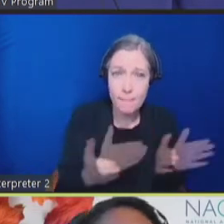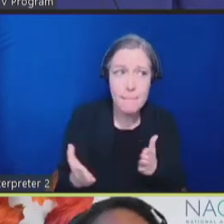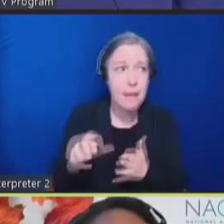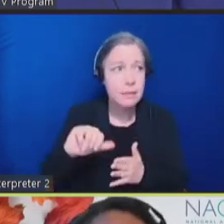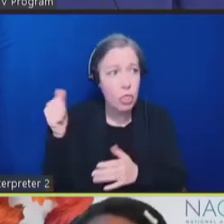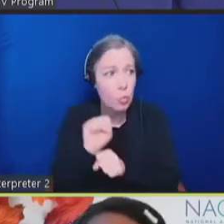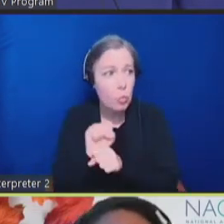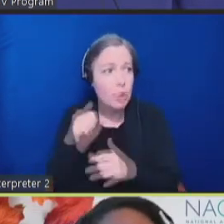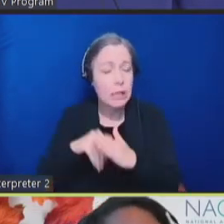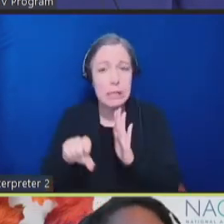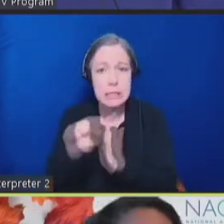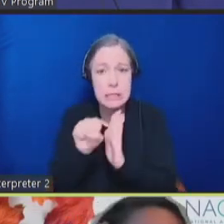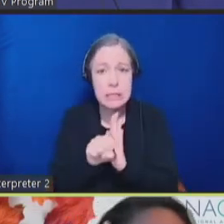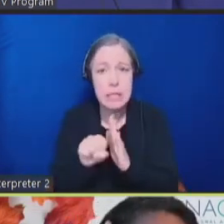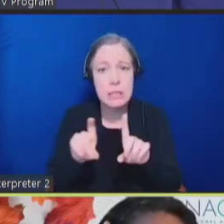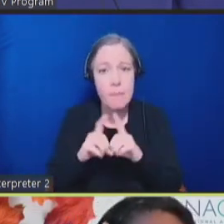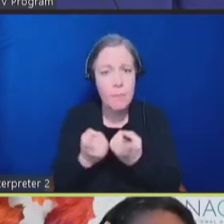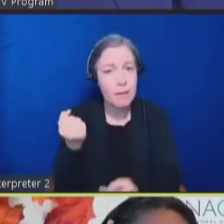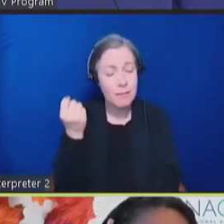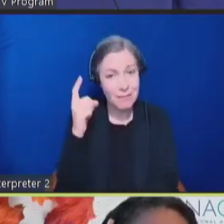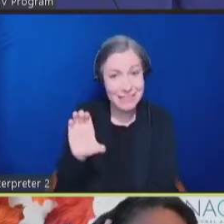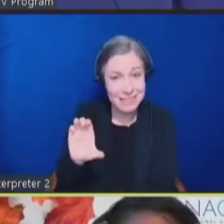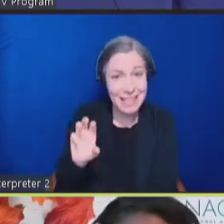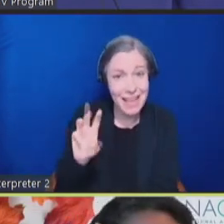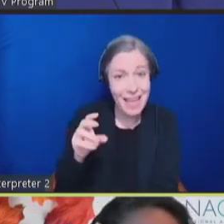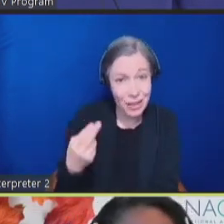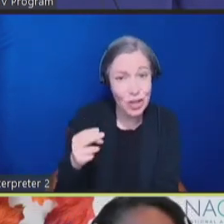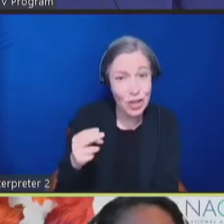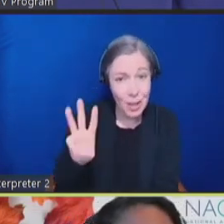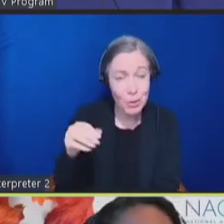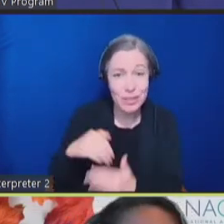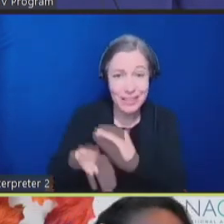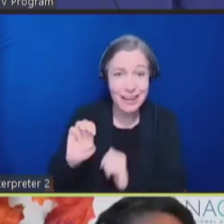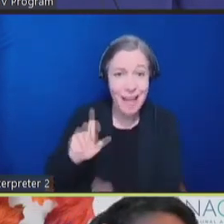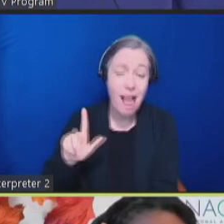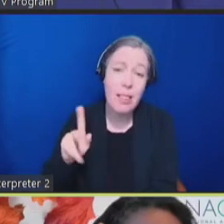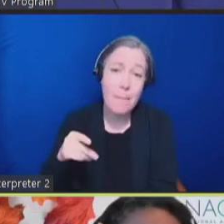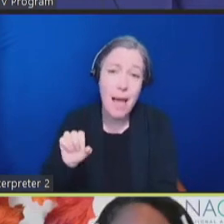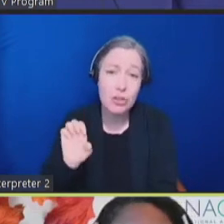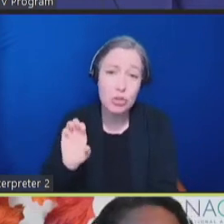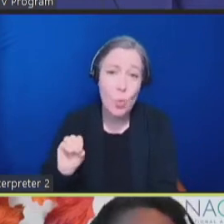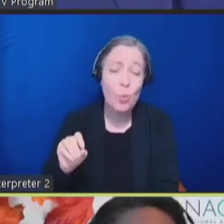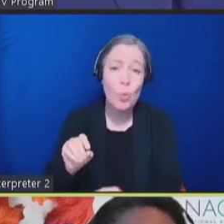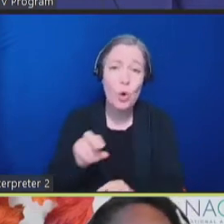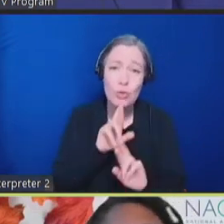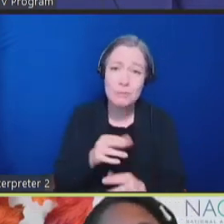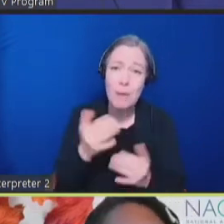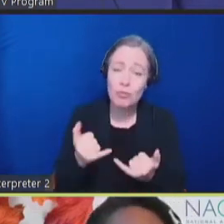there are CHWs in El Paso responding right now on the border. And they were responding during that